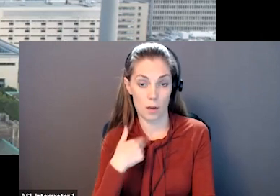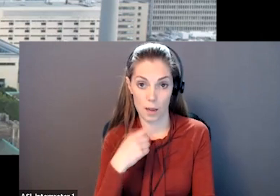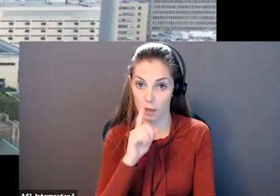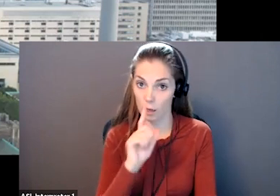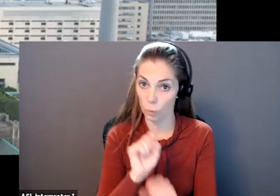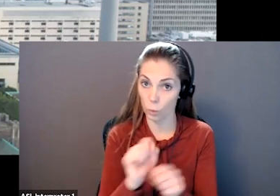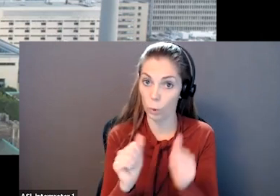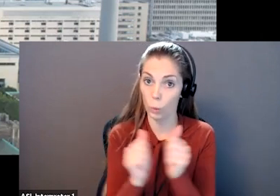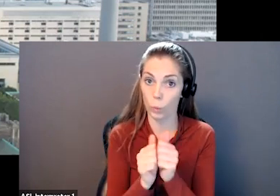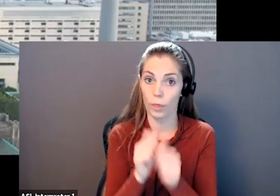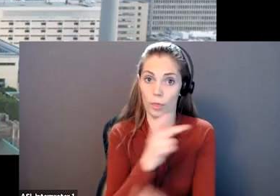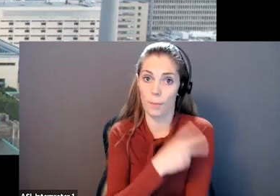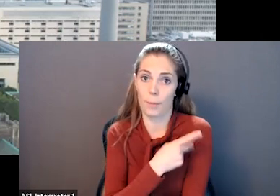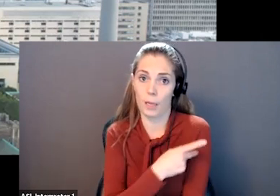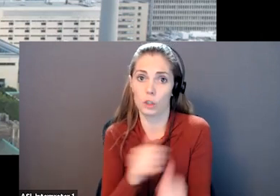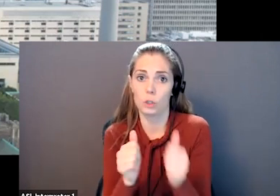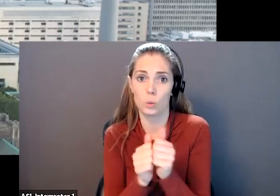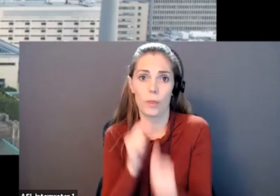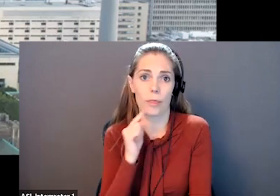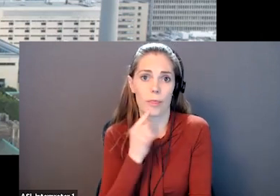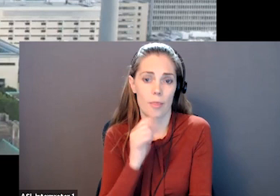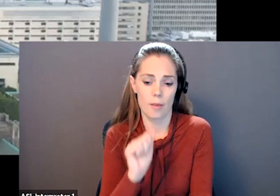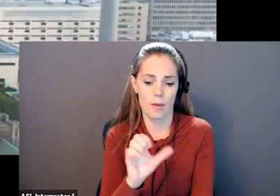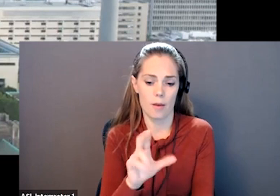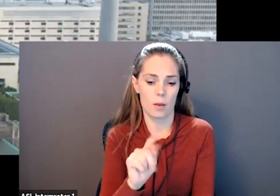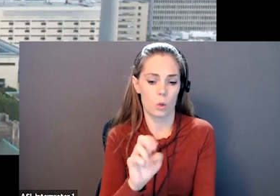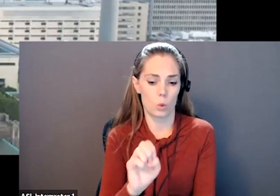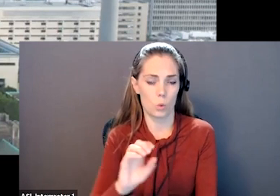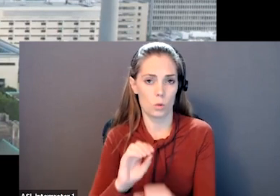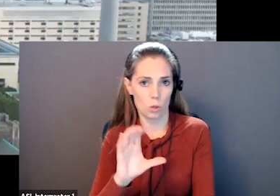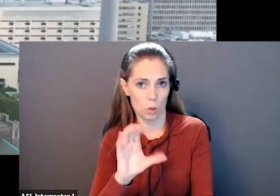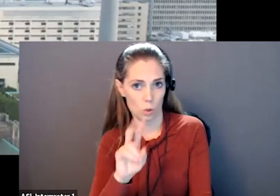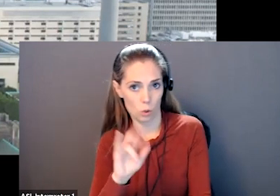research coordinator for the long COVID and episodic disability study. And it's in this